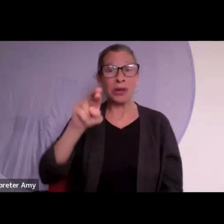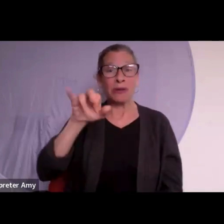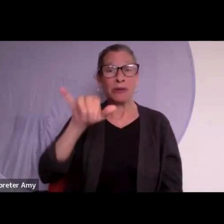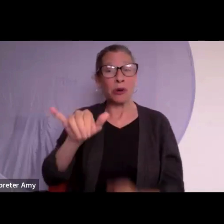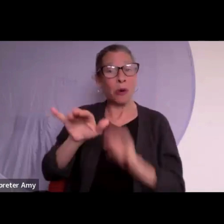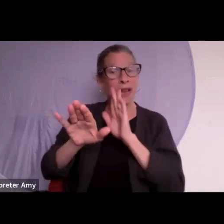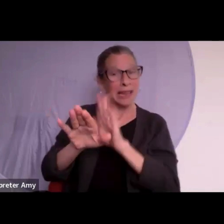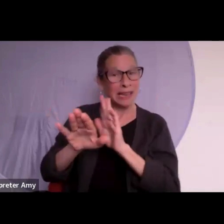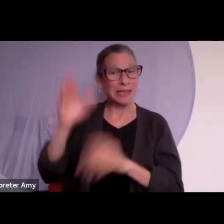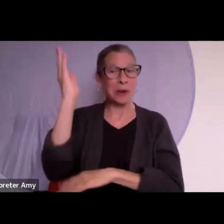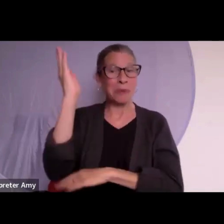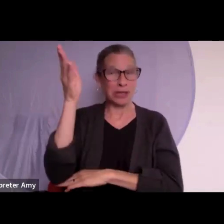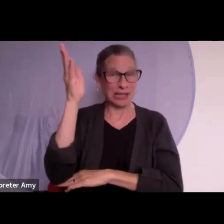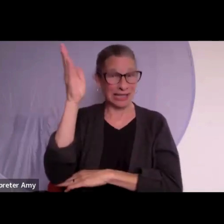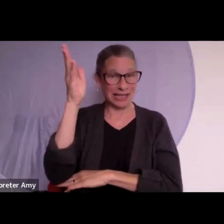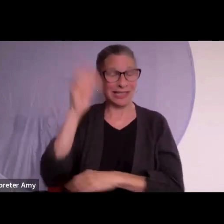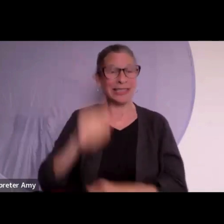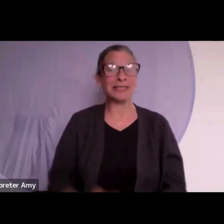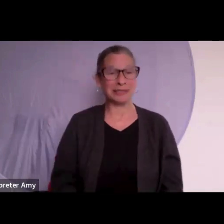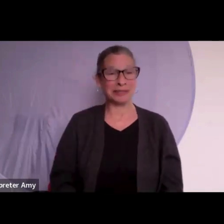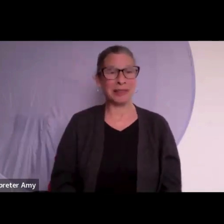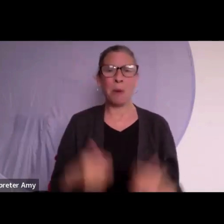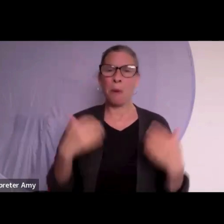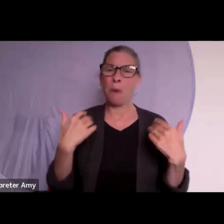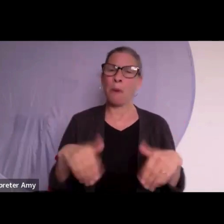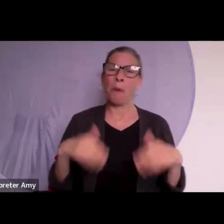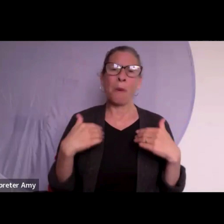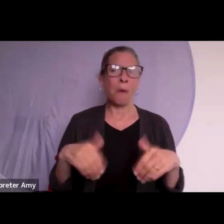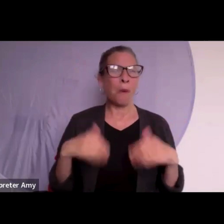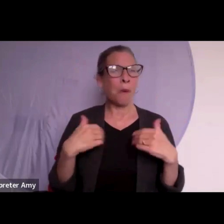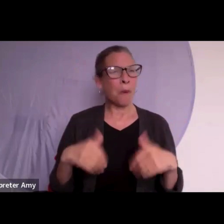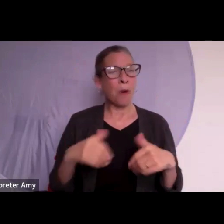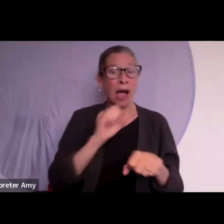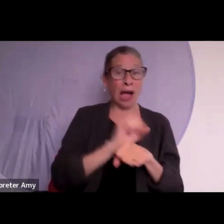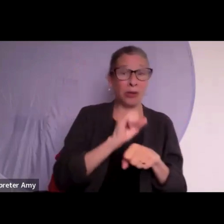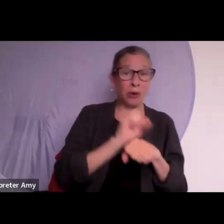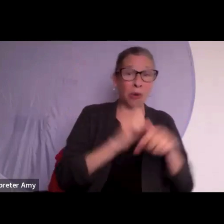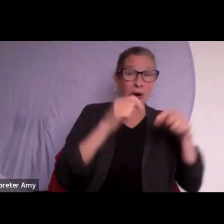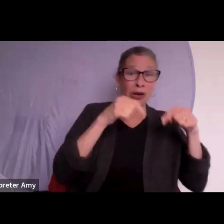presentation, and very much the work that we're doing follows